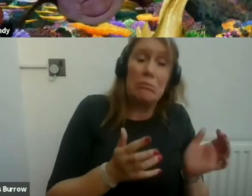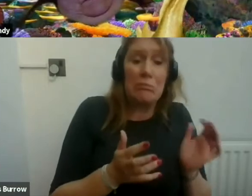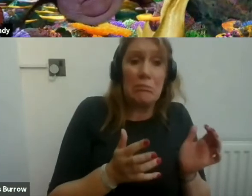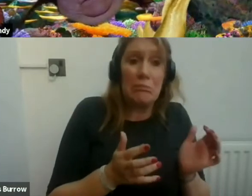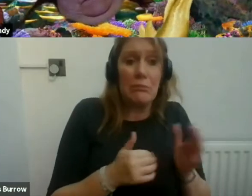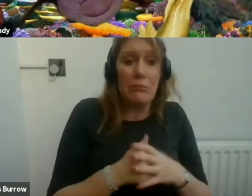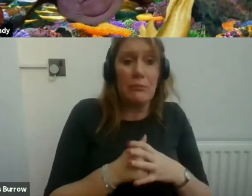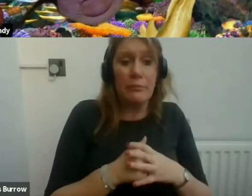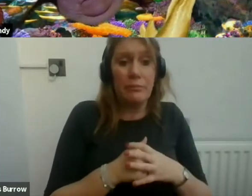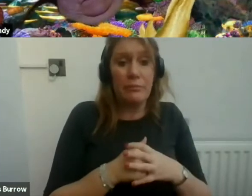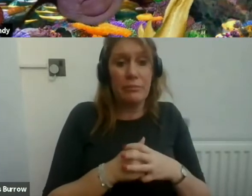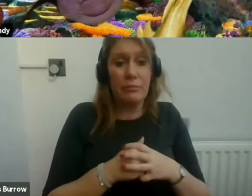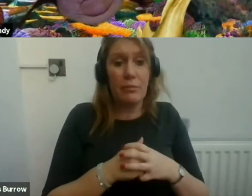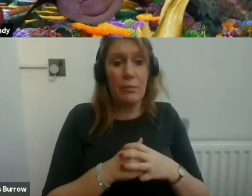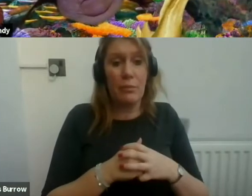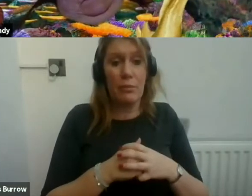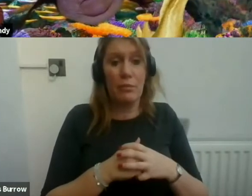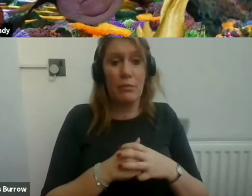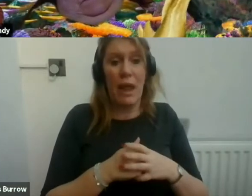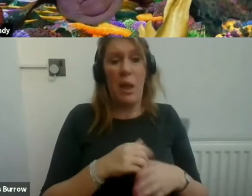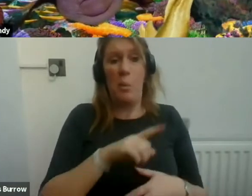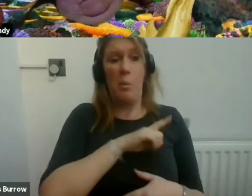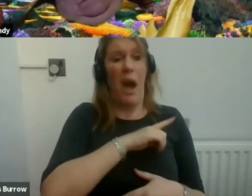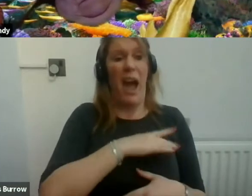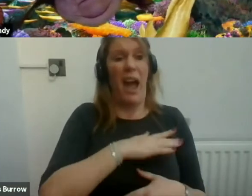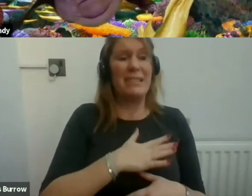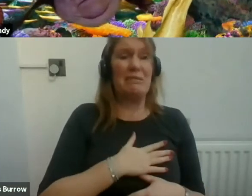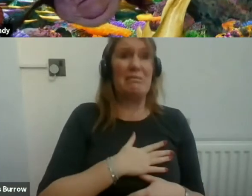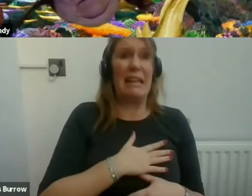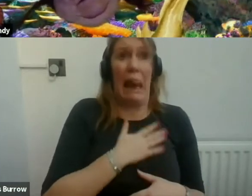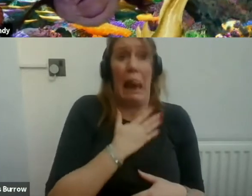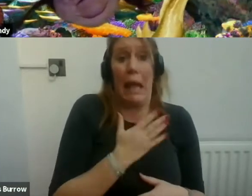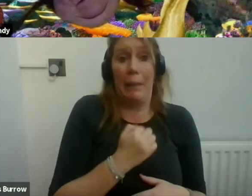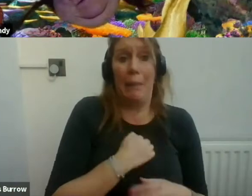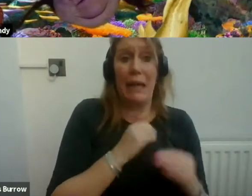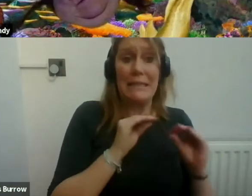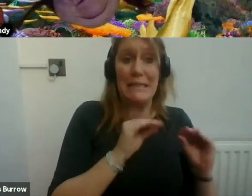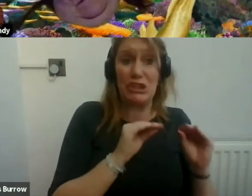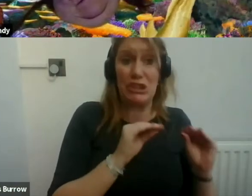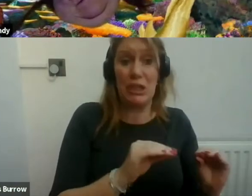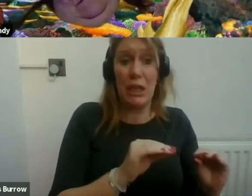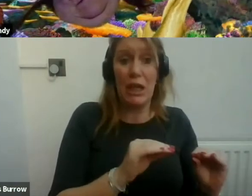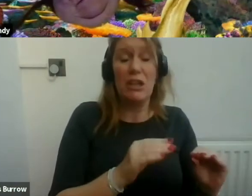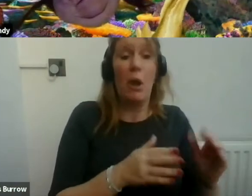I didn't get on very well with my tutor. And so I left writing alone for quite